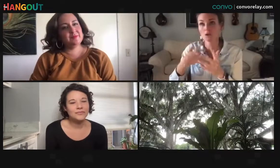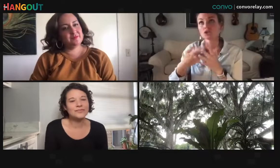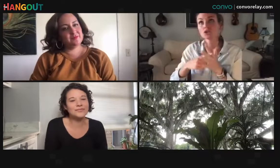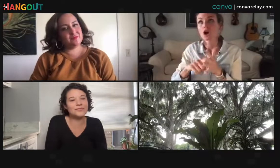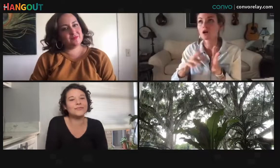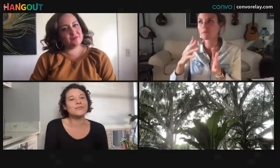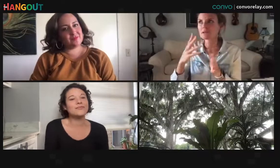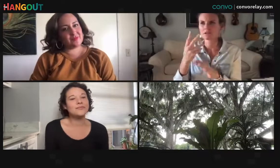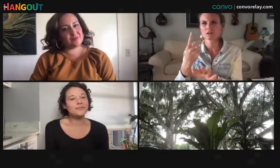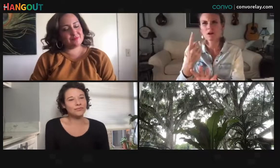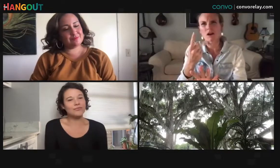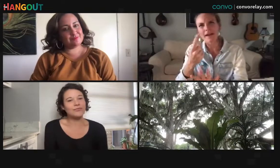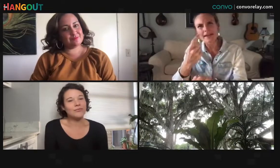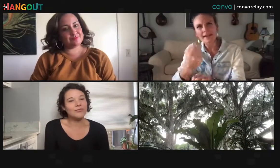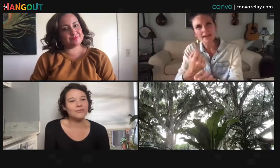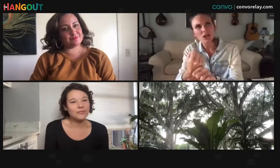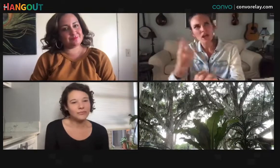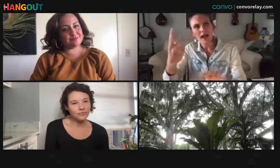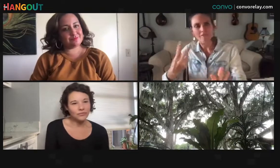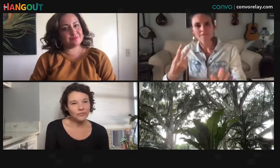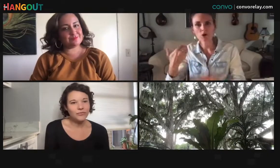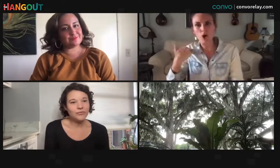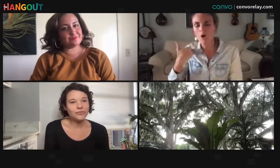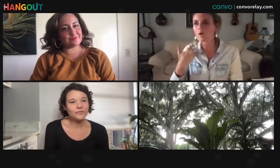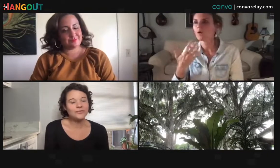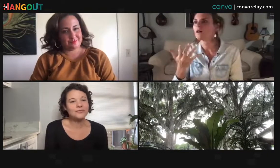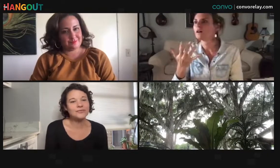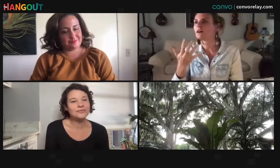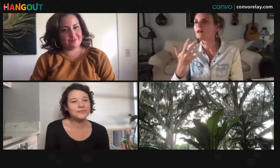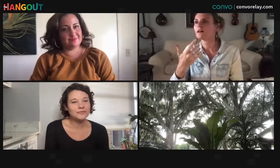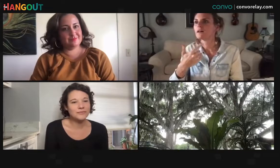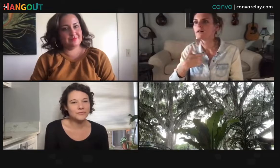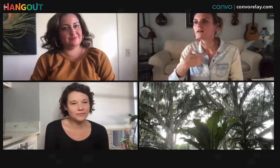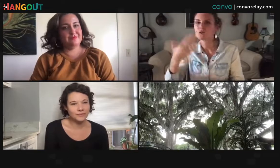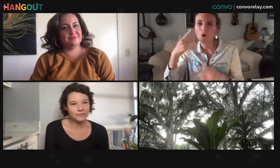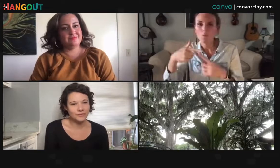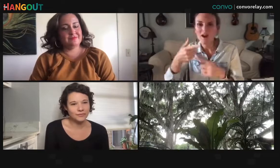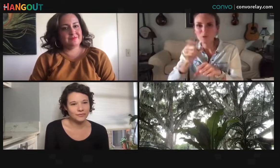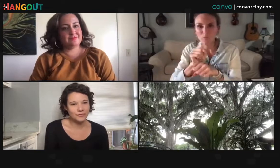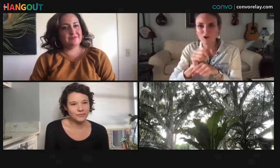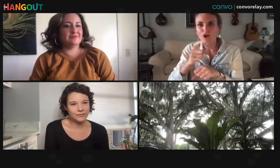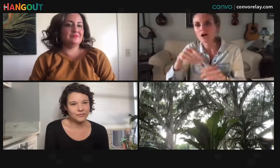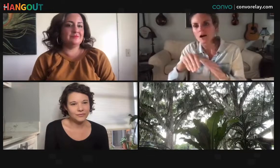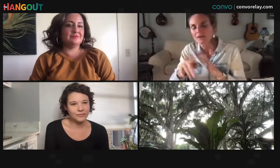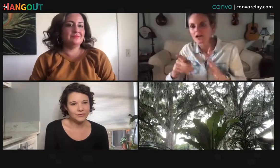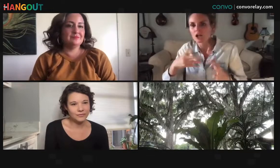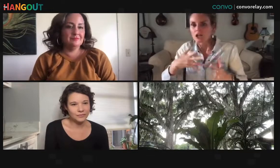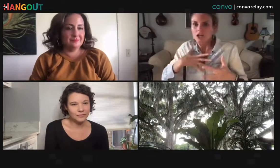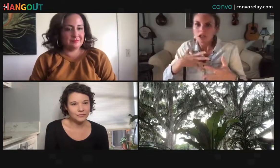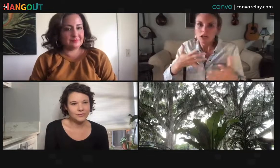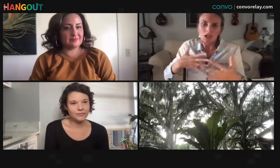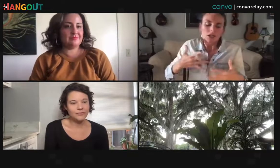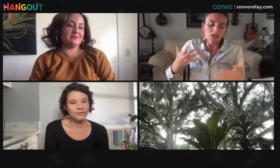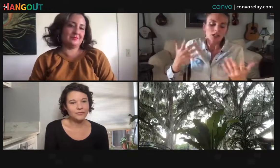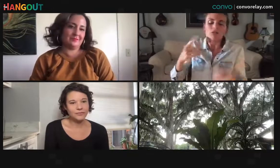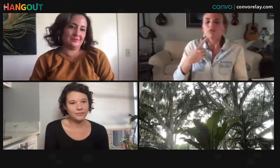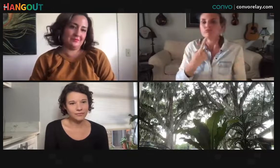to go even further into this i started probably about a year and a half ago but only more curious you know when you